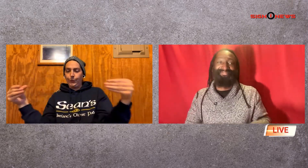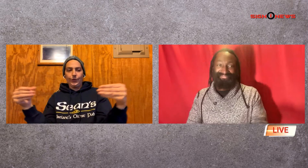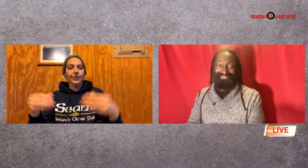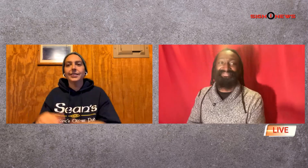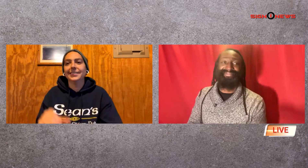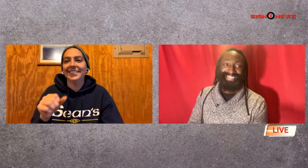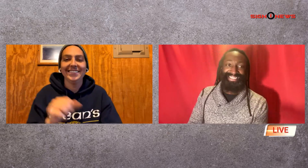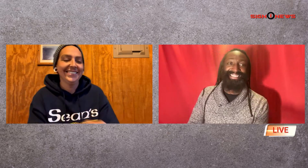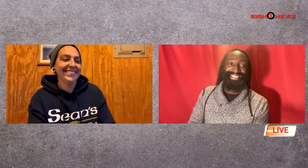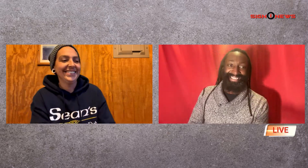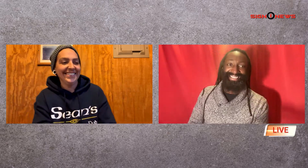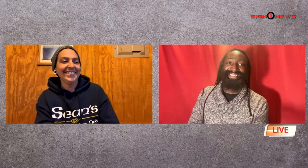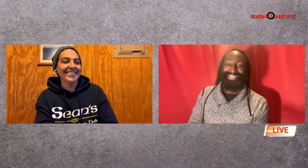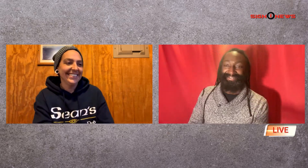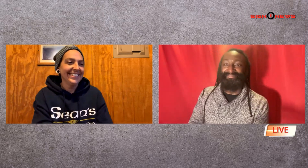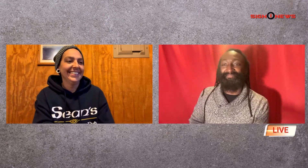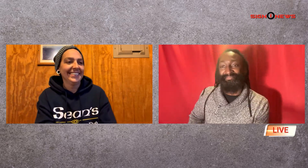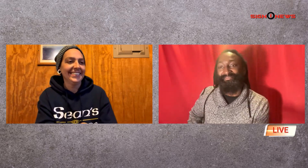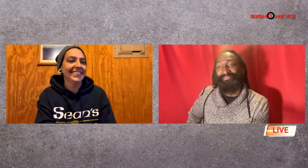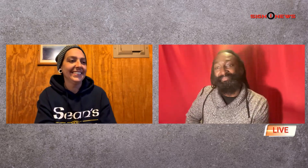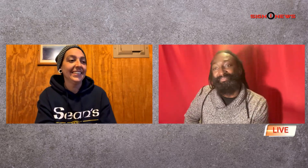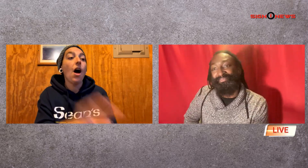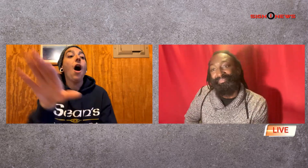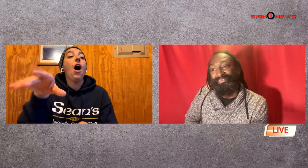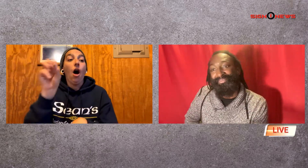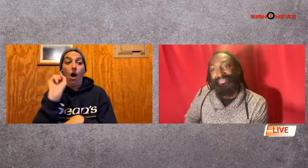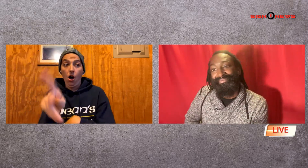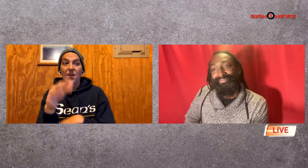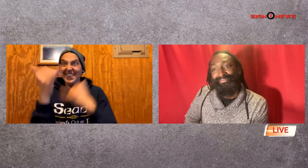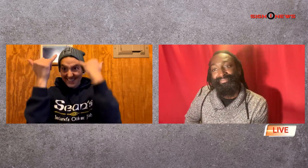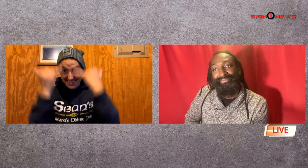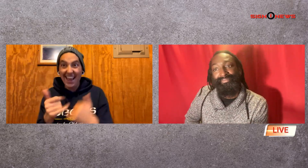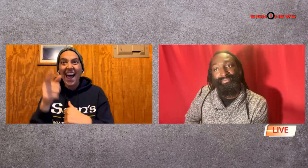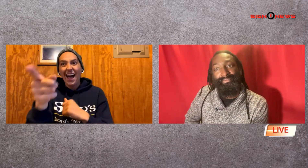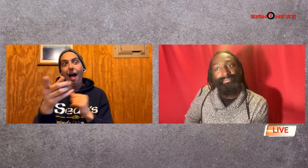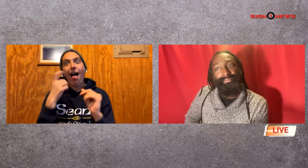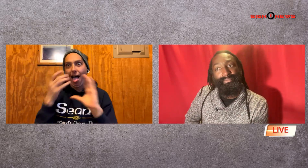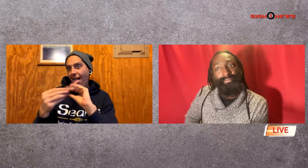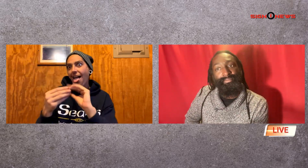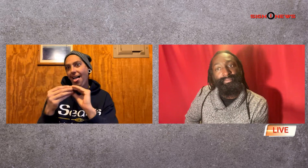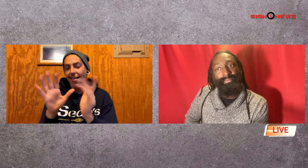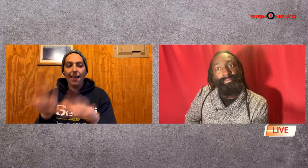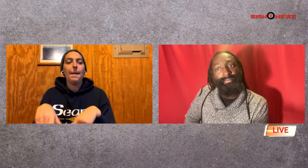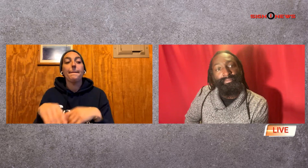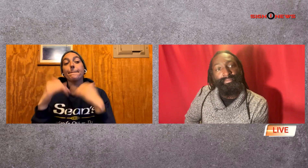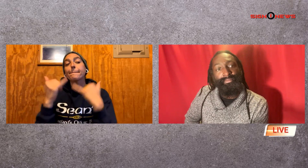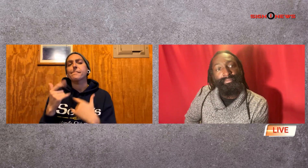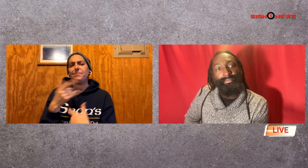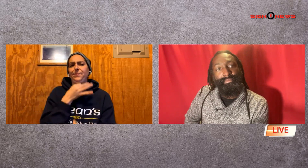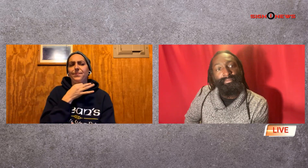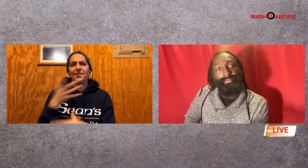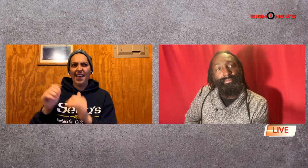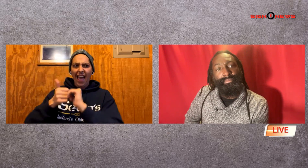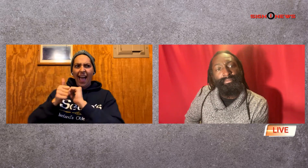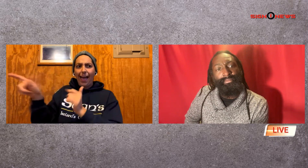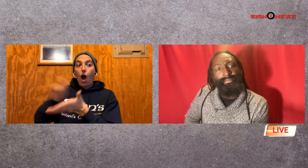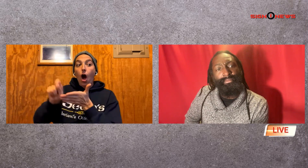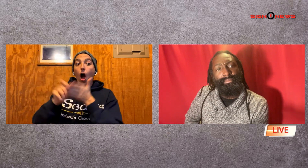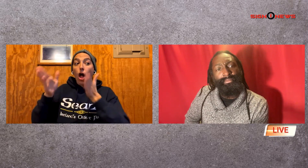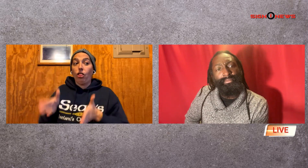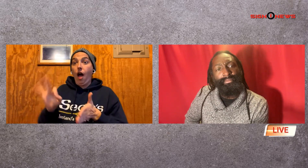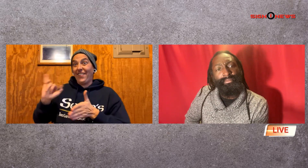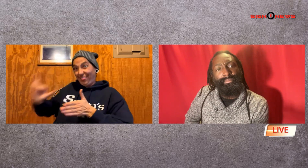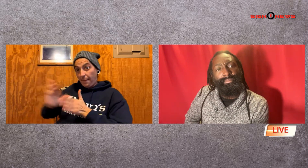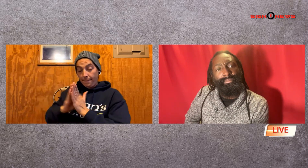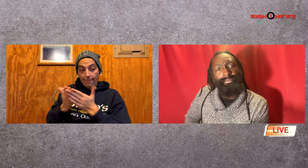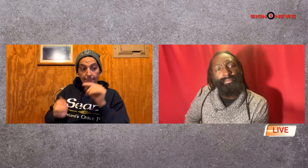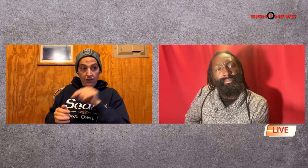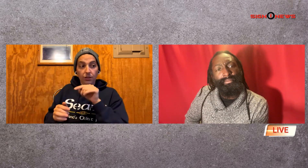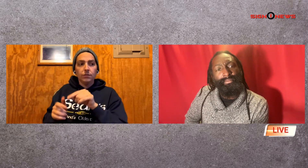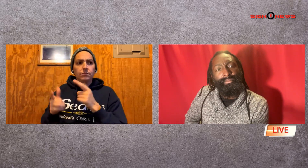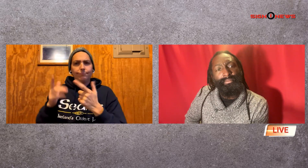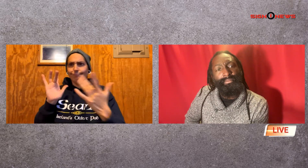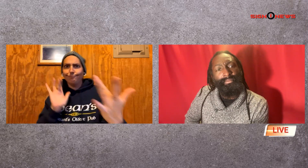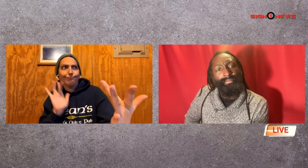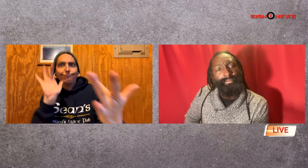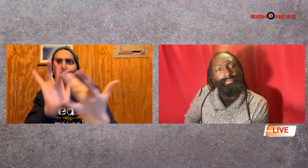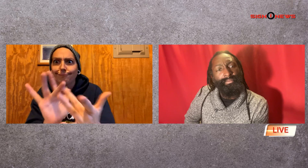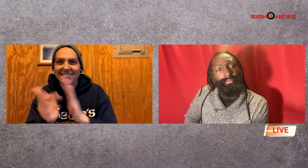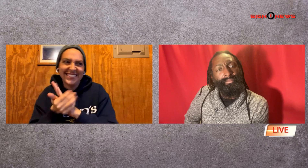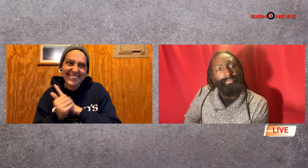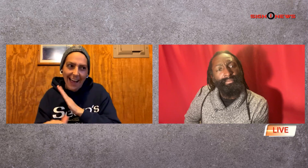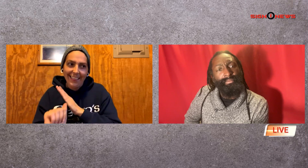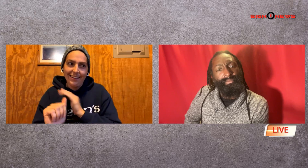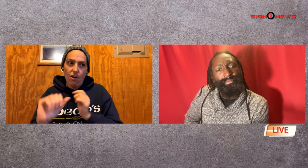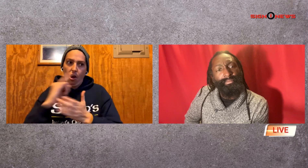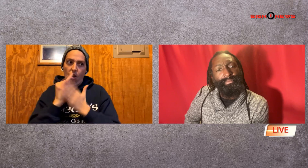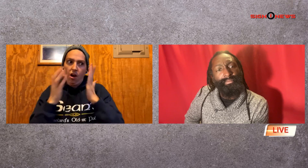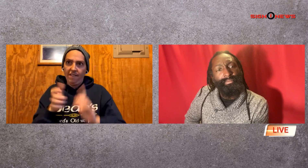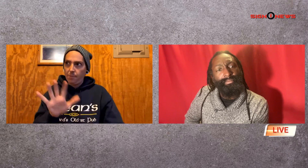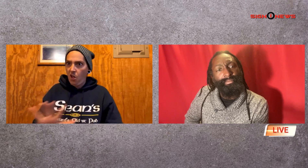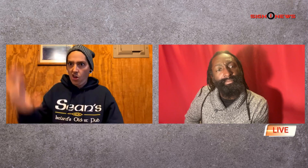for book okay now I know we been talking a lot but I'm wondering